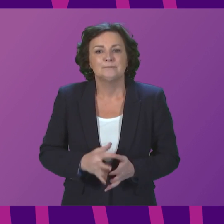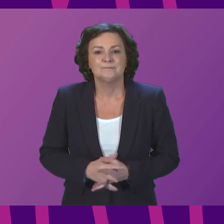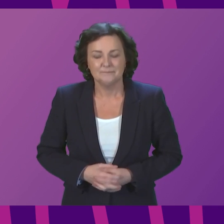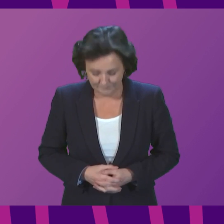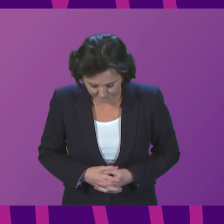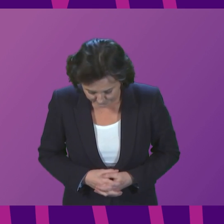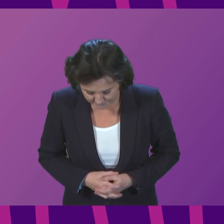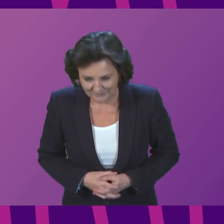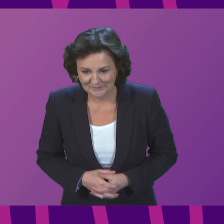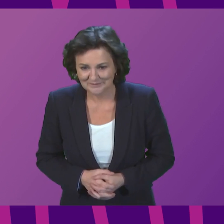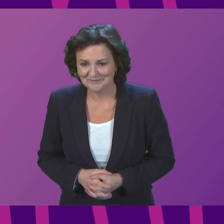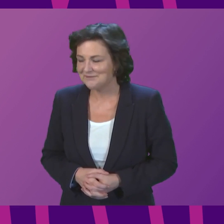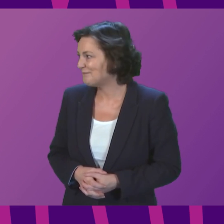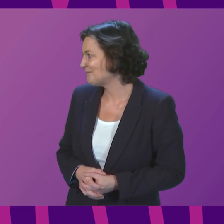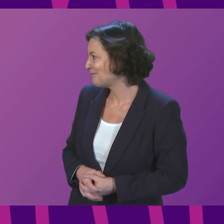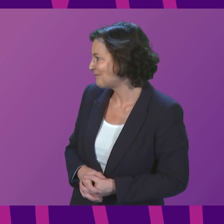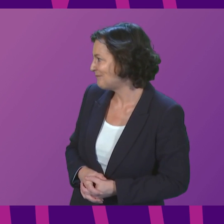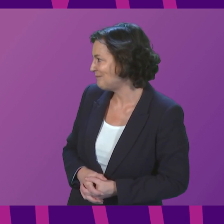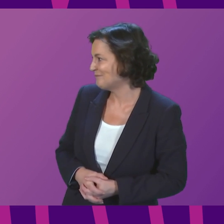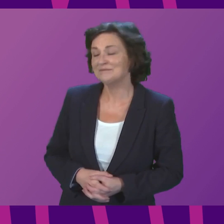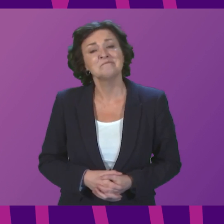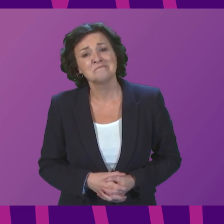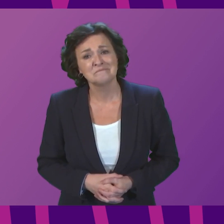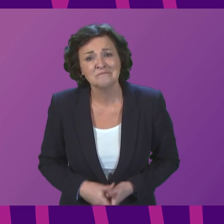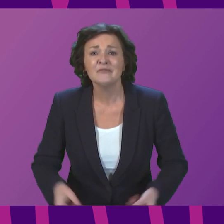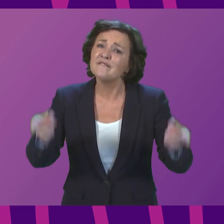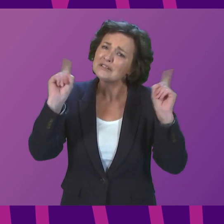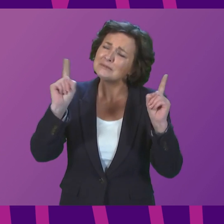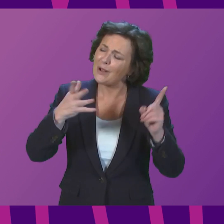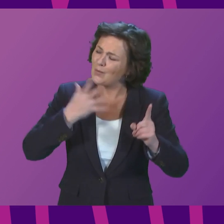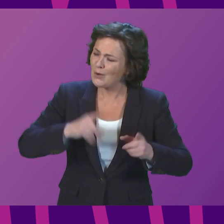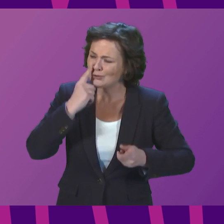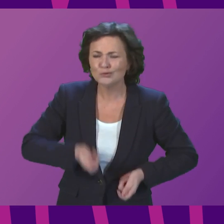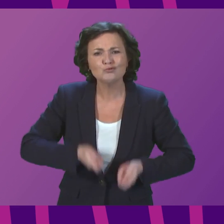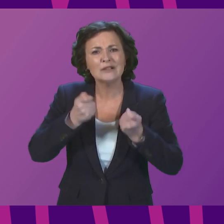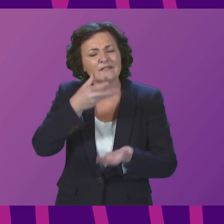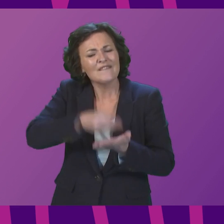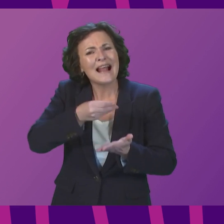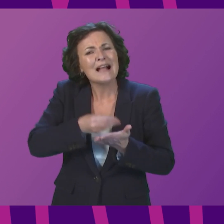I would like to raise the issue of financial help for people who qualify, through Care